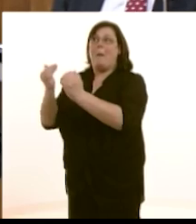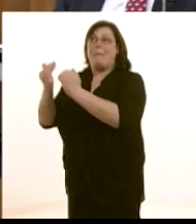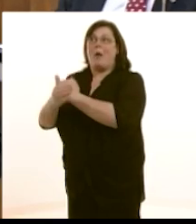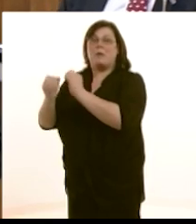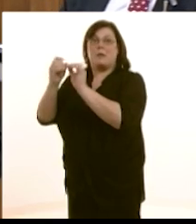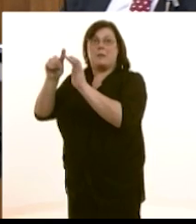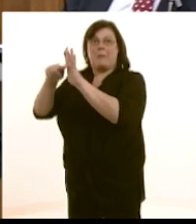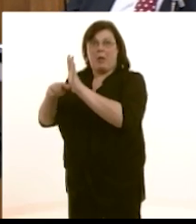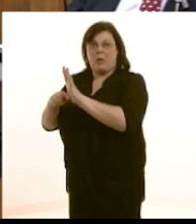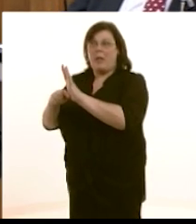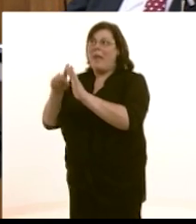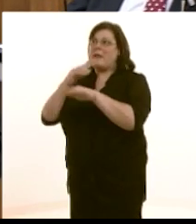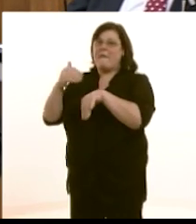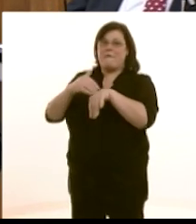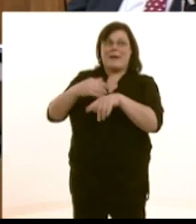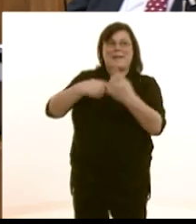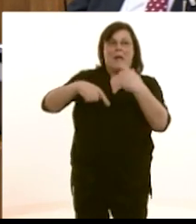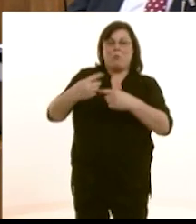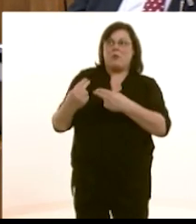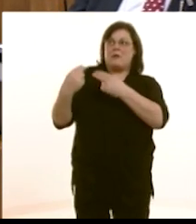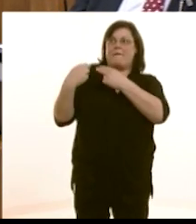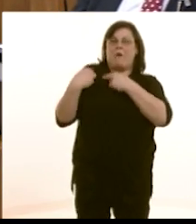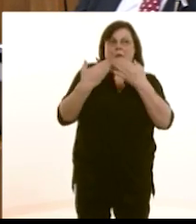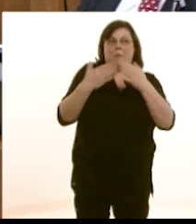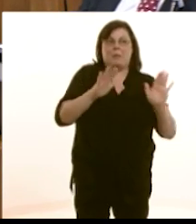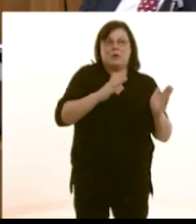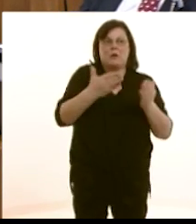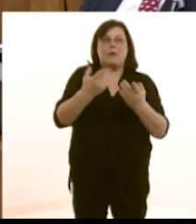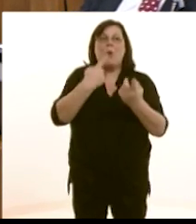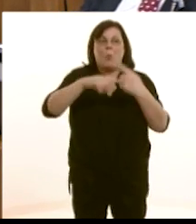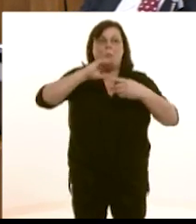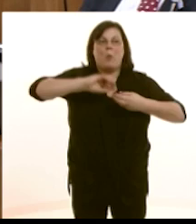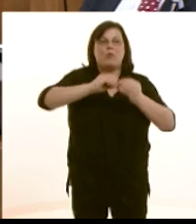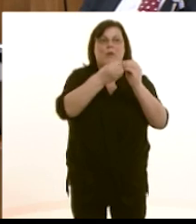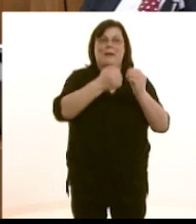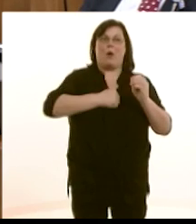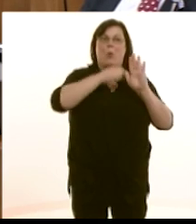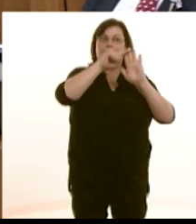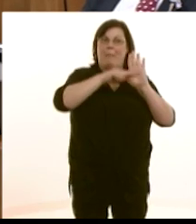devolved public services, then we will seek to introduce a Bill in this Chamber to overturn